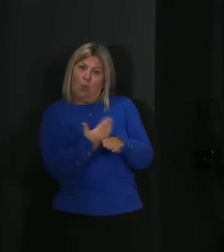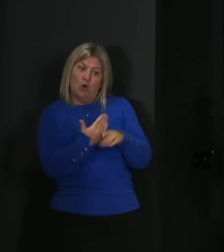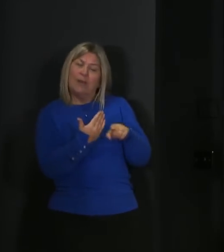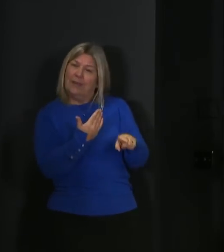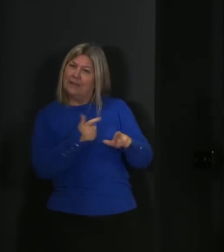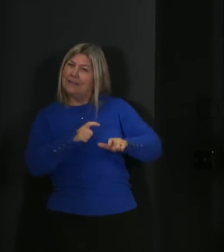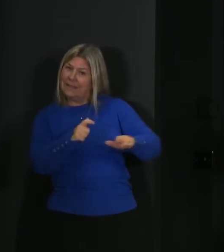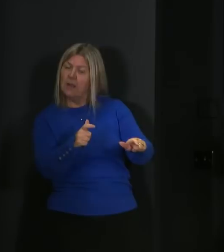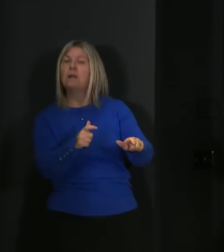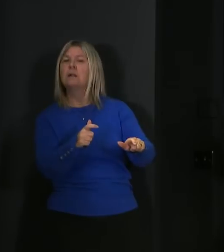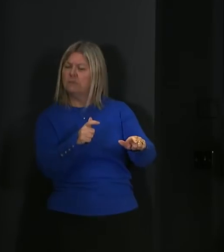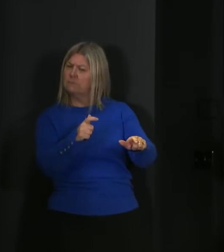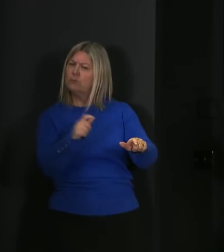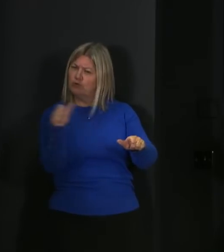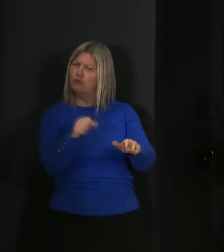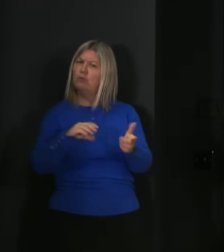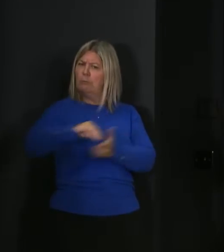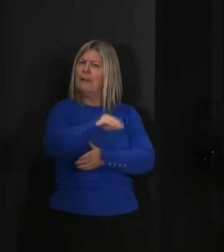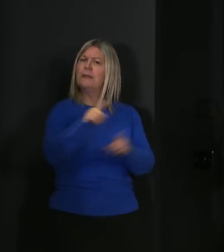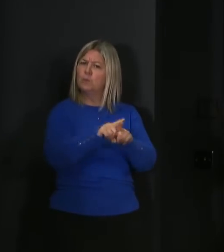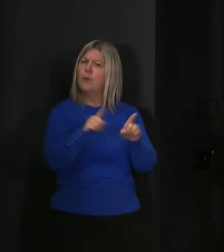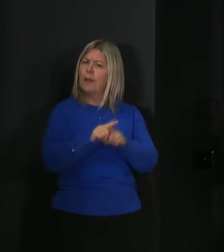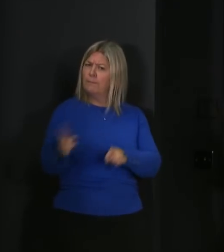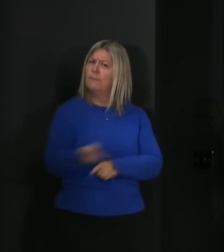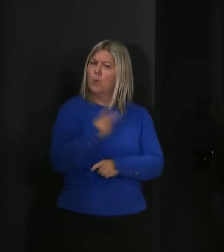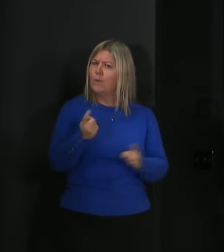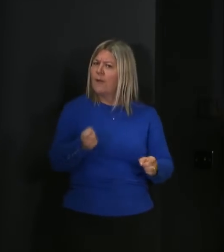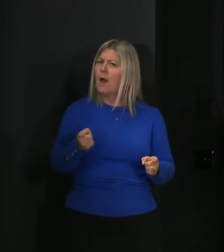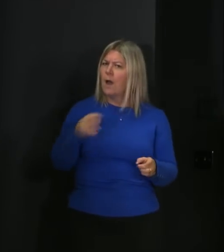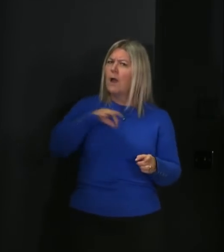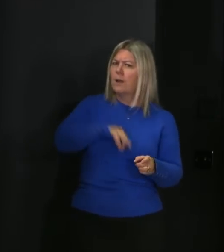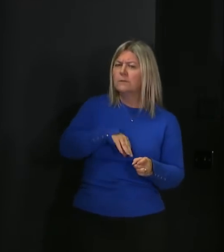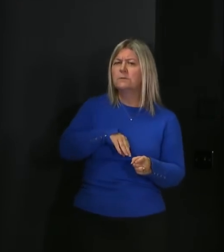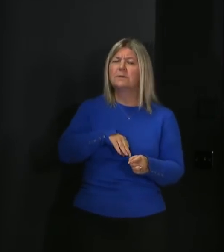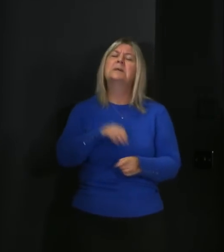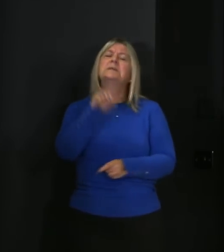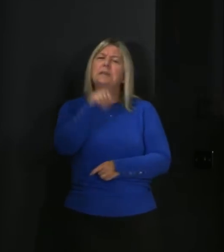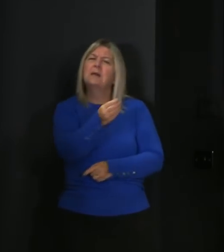This grant is for those who will face financial hardship due to a loss of income due to needing